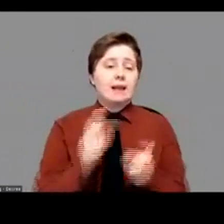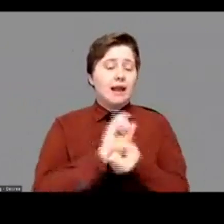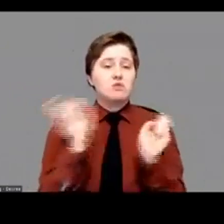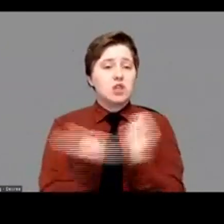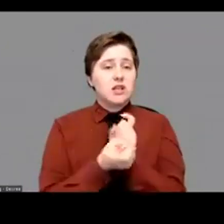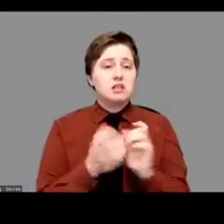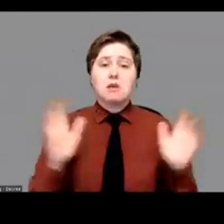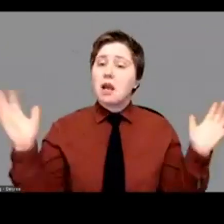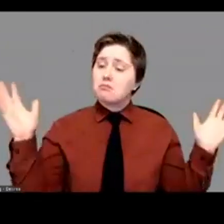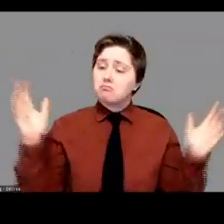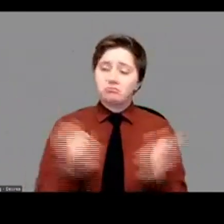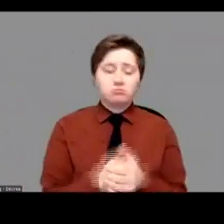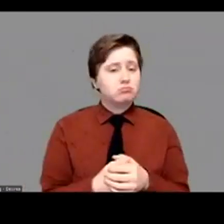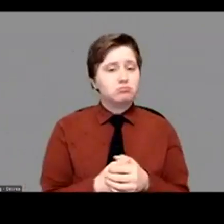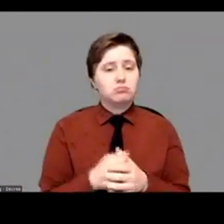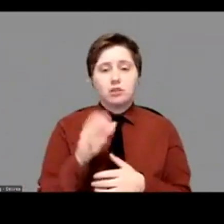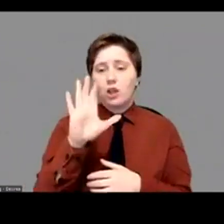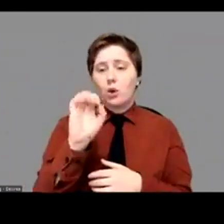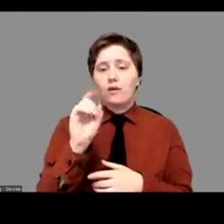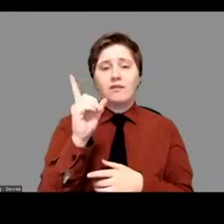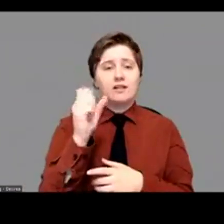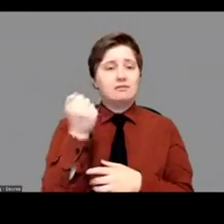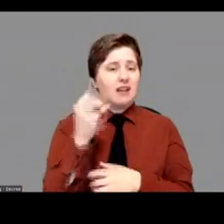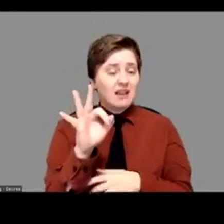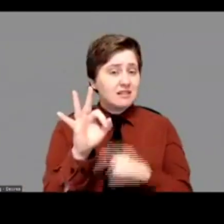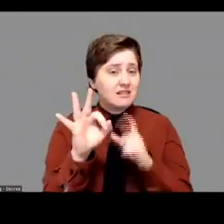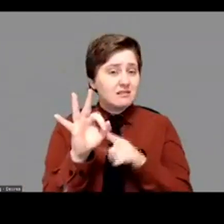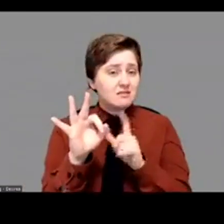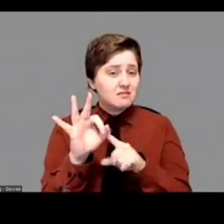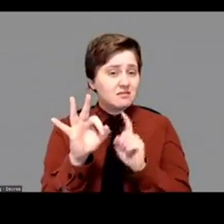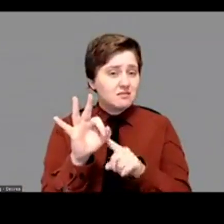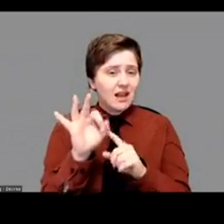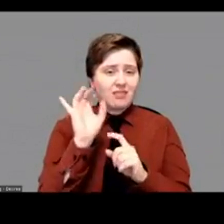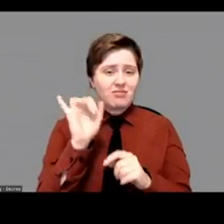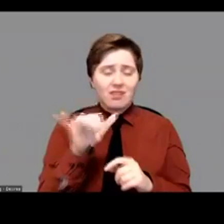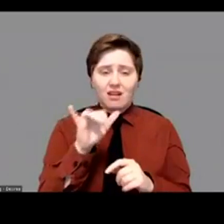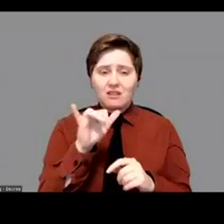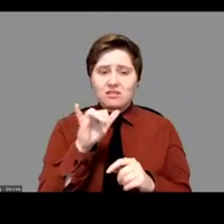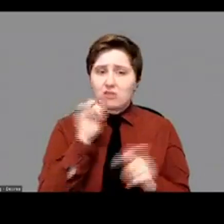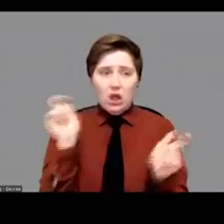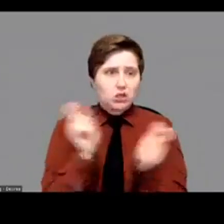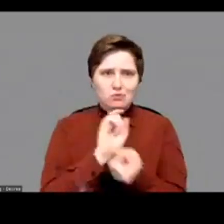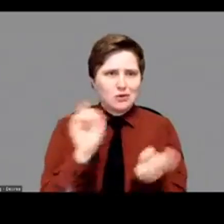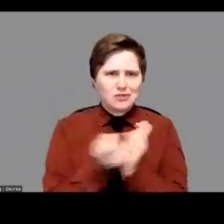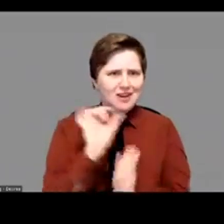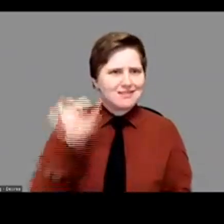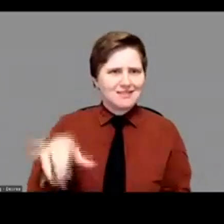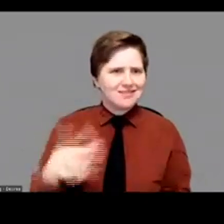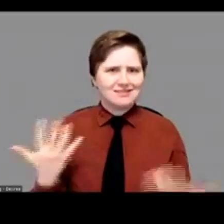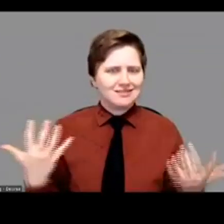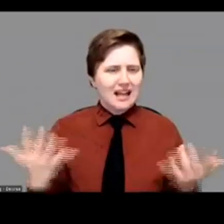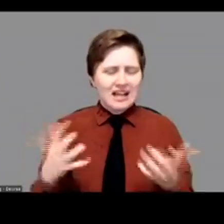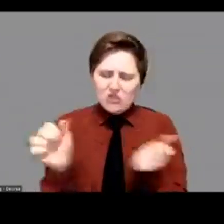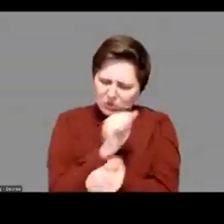Life changes, and hey, COVID-19 was not a. It's not a small change. It destroyed the economy.